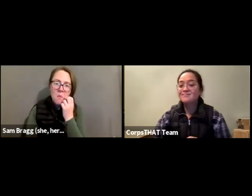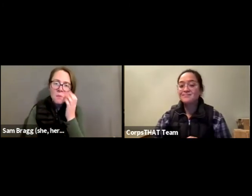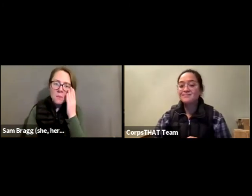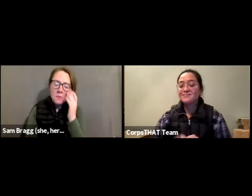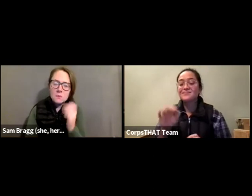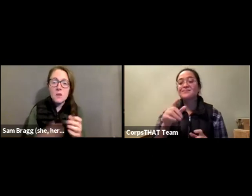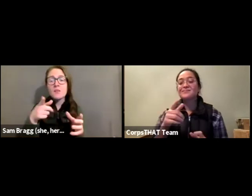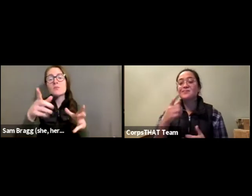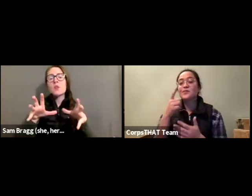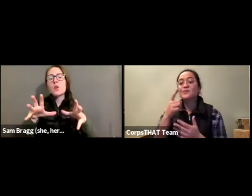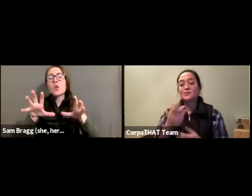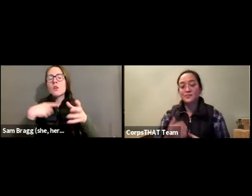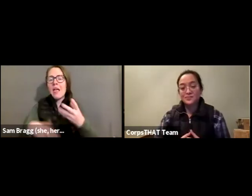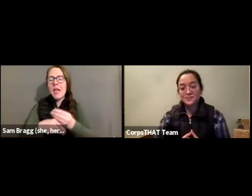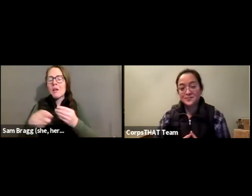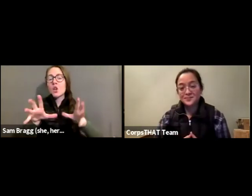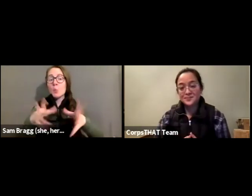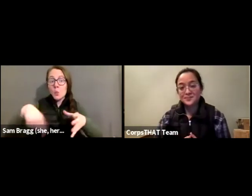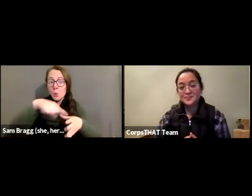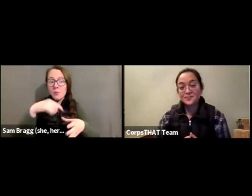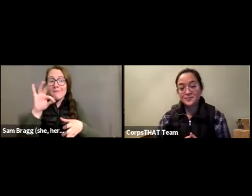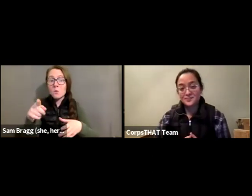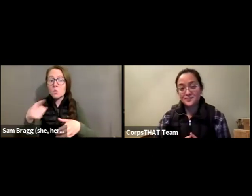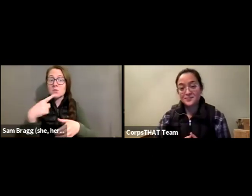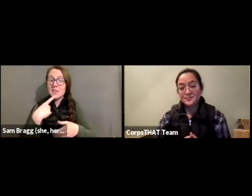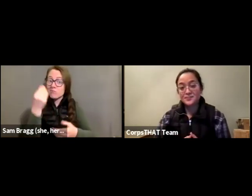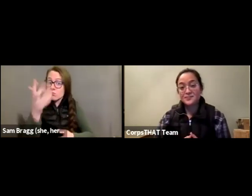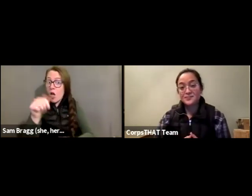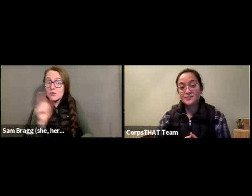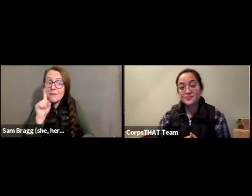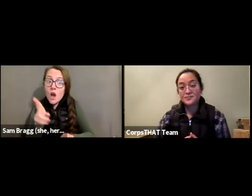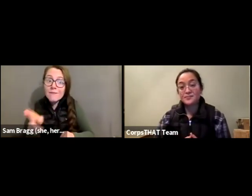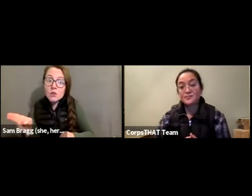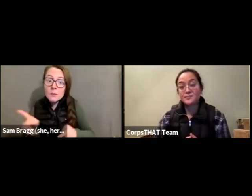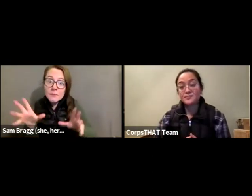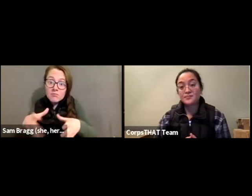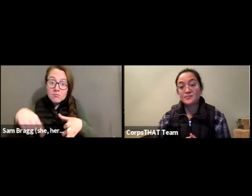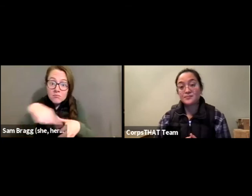draw their interest and make them willing to do something like this and if you let them know that